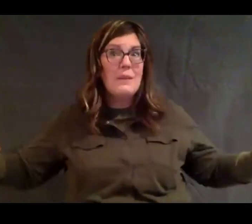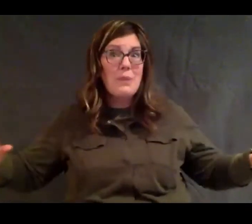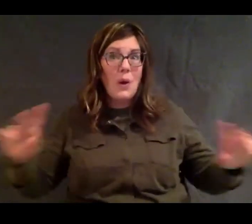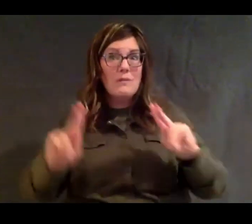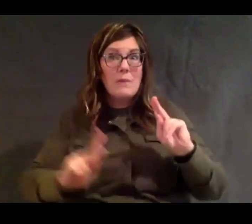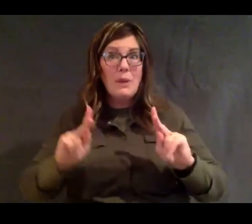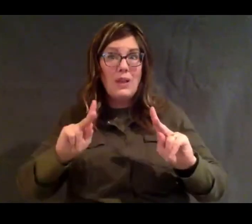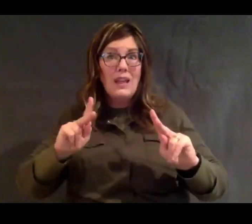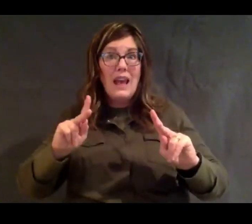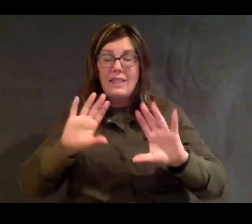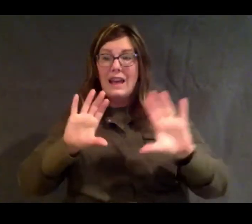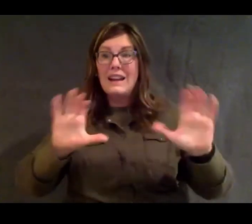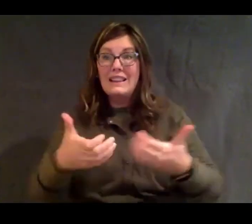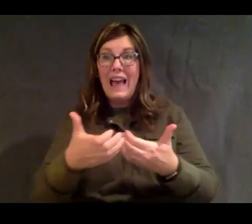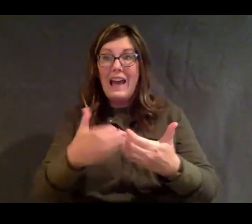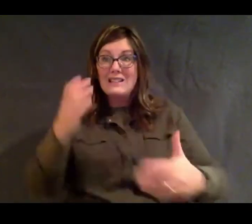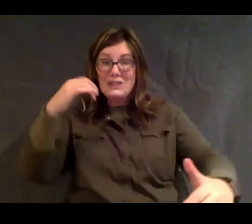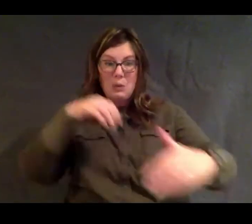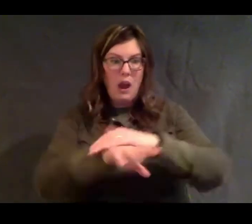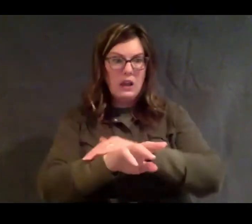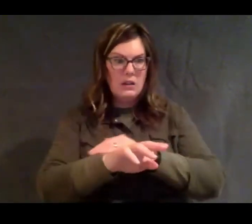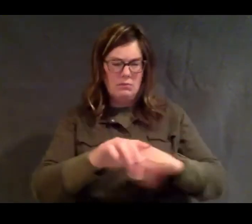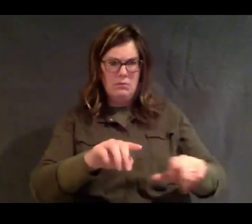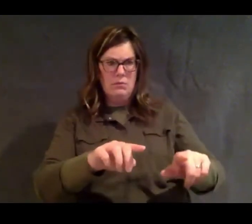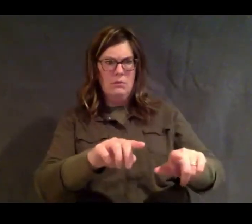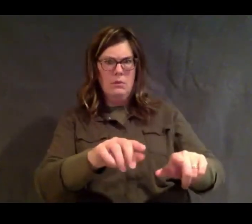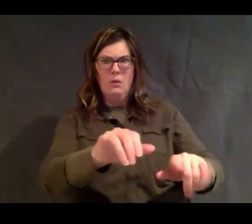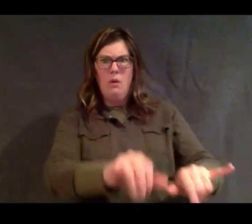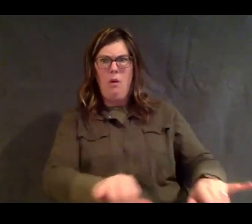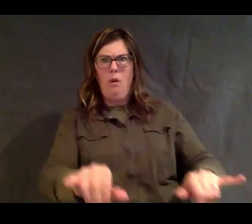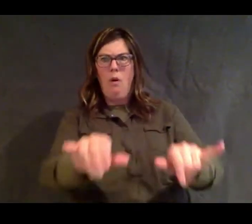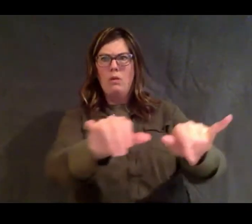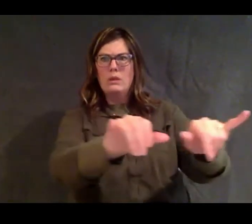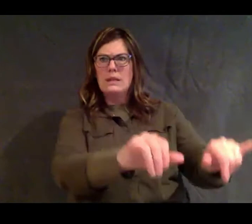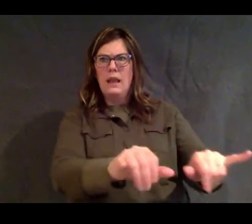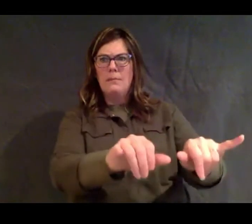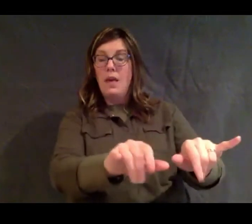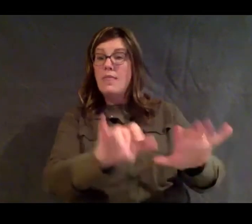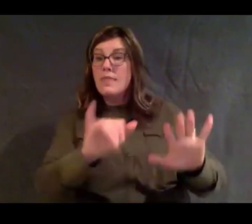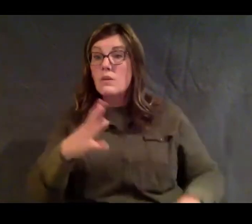and it's only one type of person for me that was my experience at c boulder i walked into an